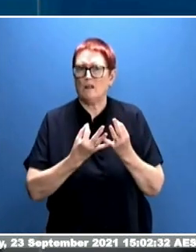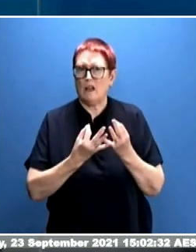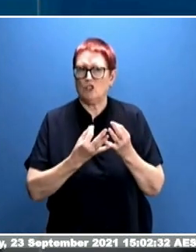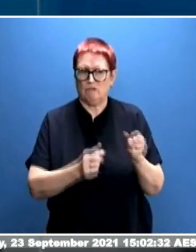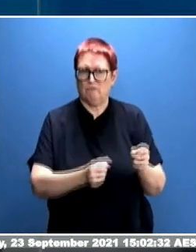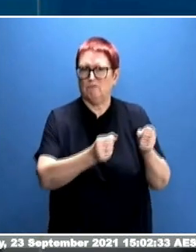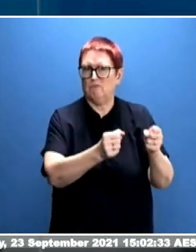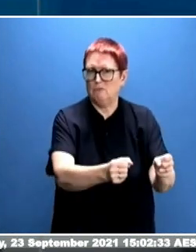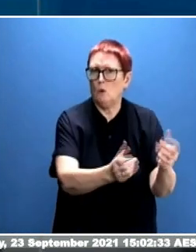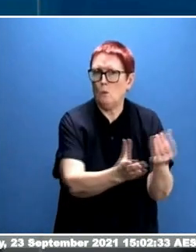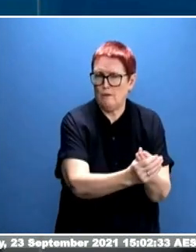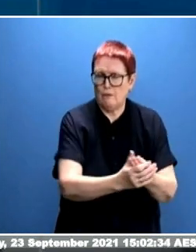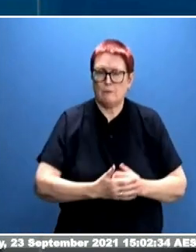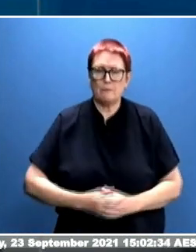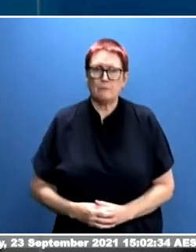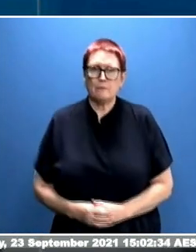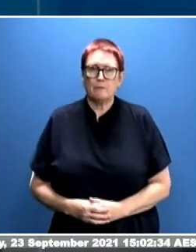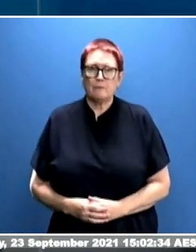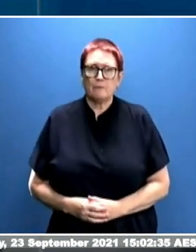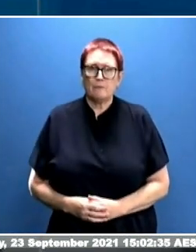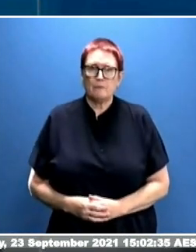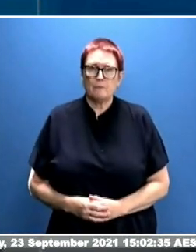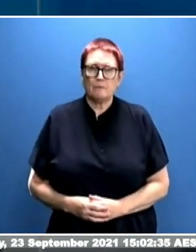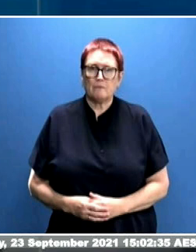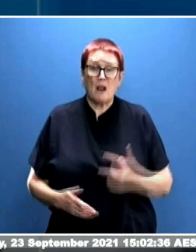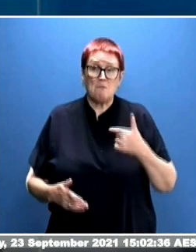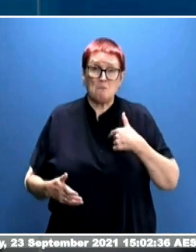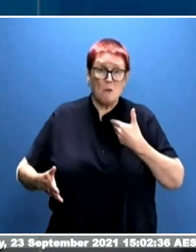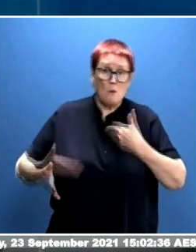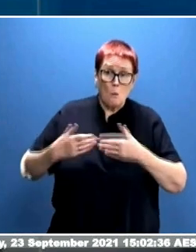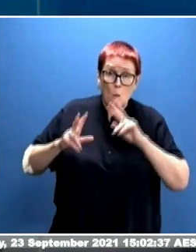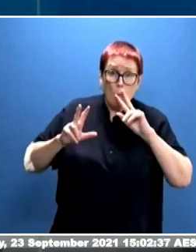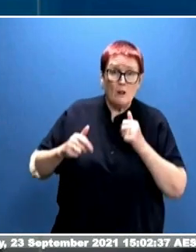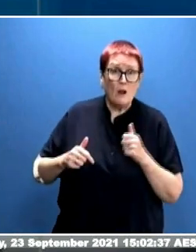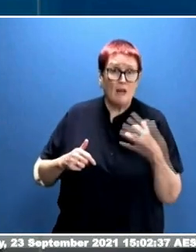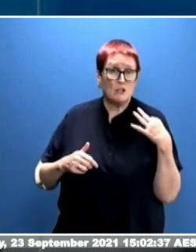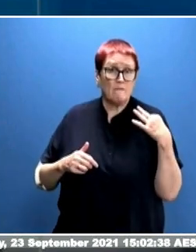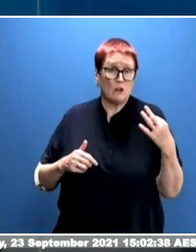We also manage the voluntary out-of-home care program, which only has three